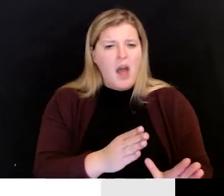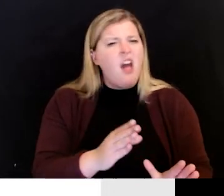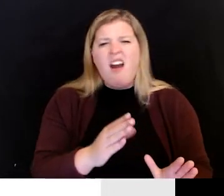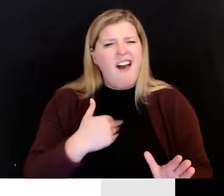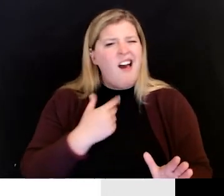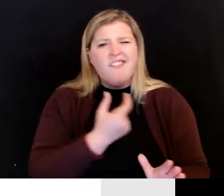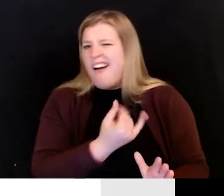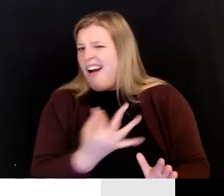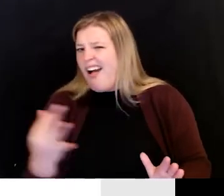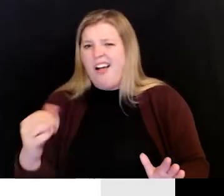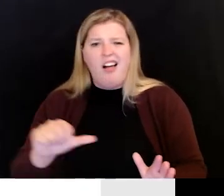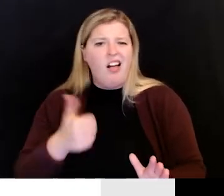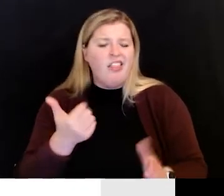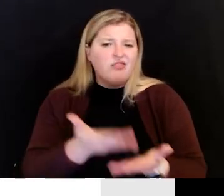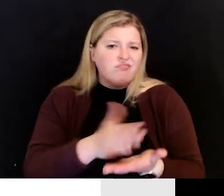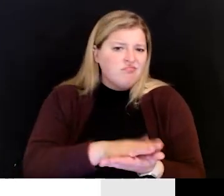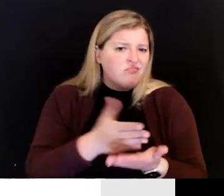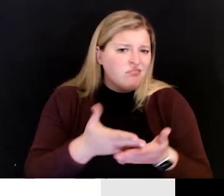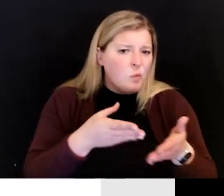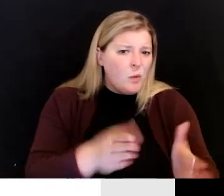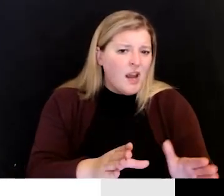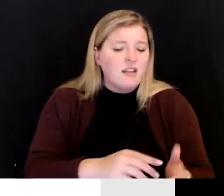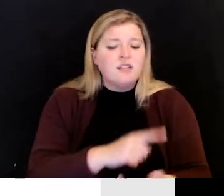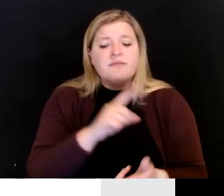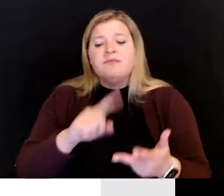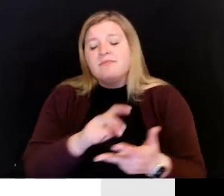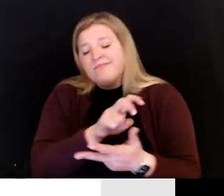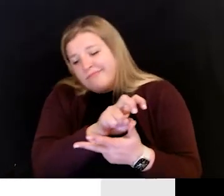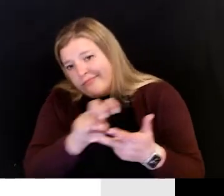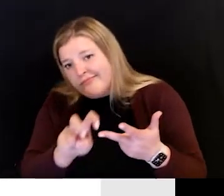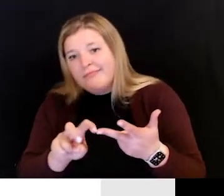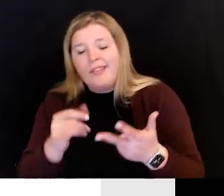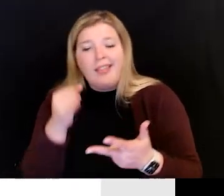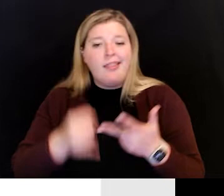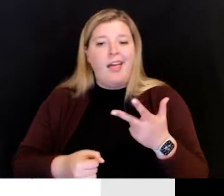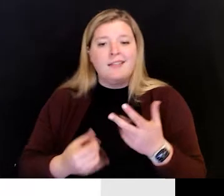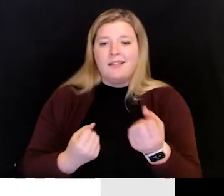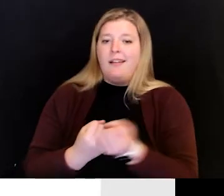And then finally, coming to advocacy, this is where we are at now,